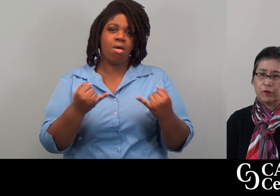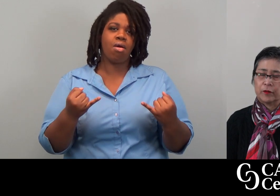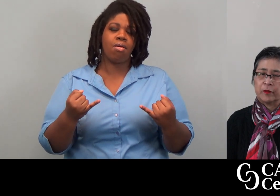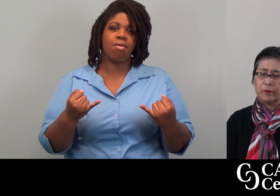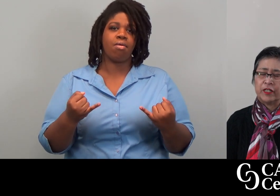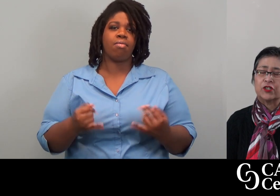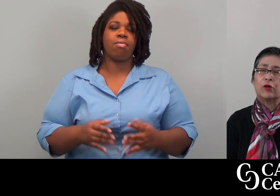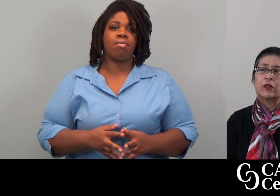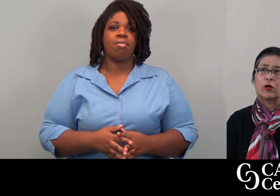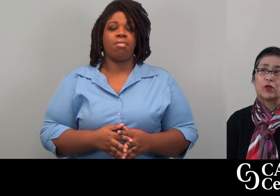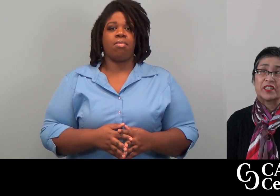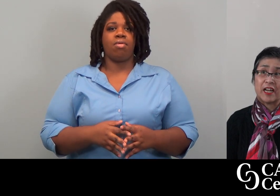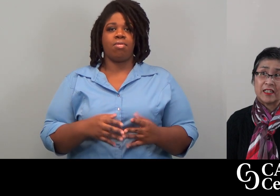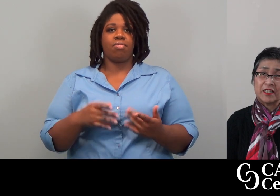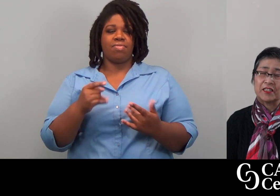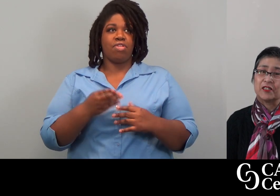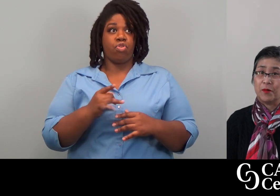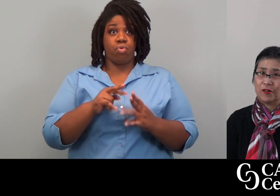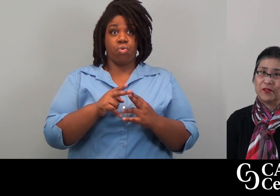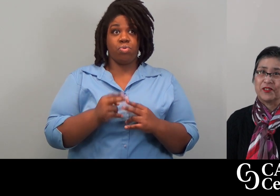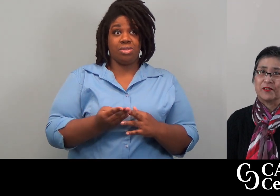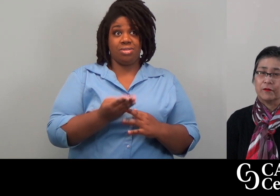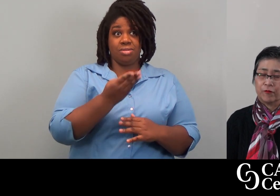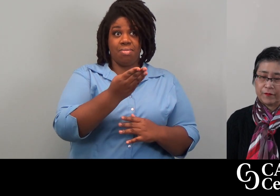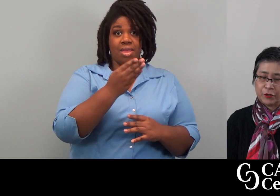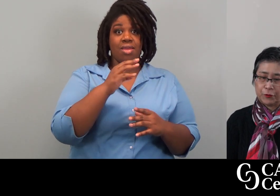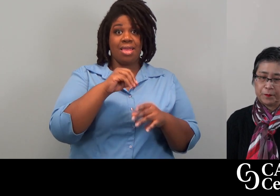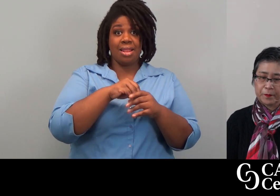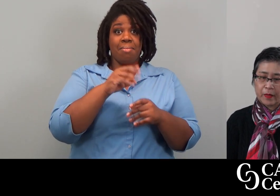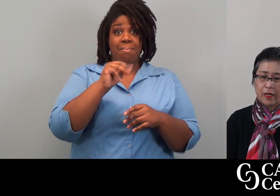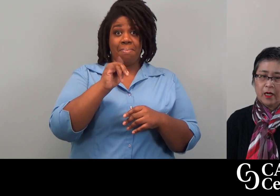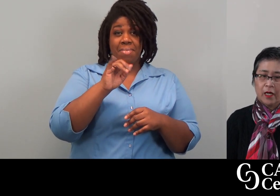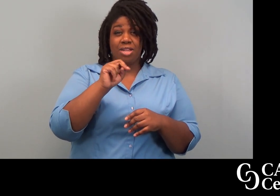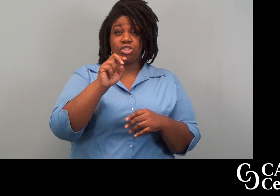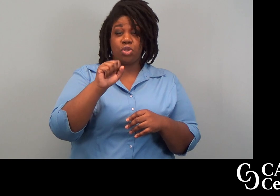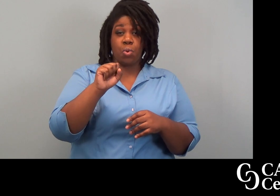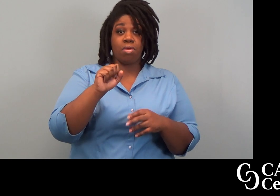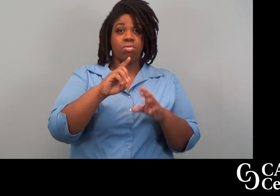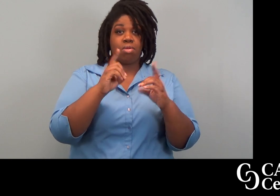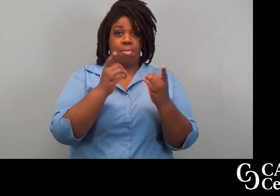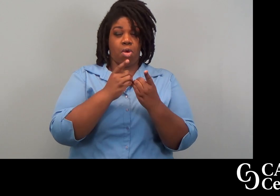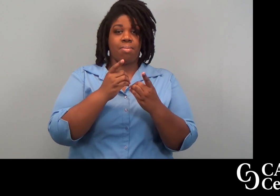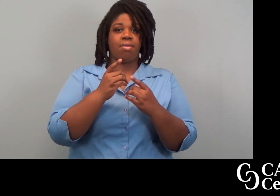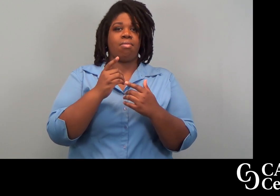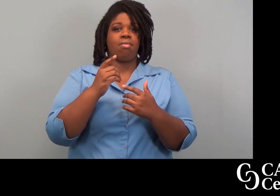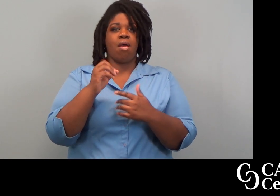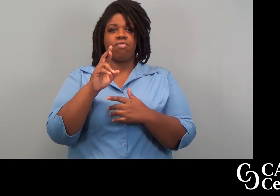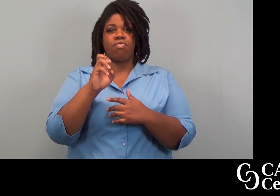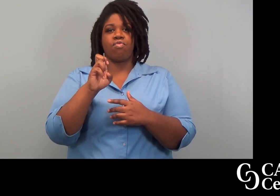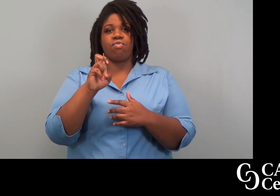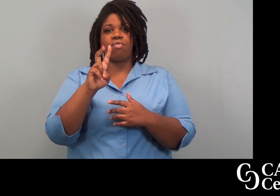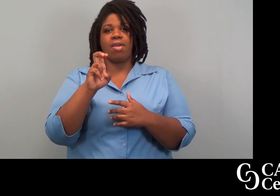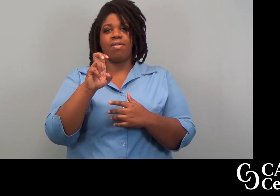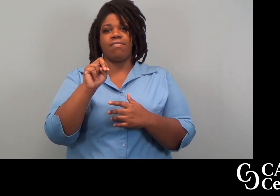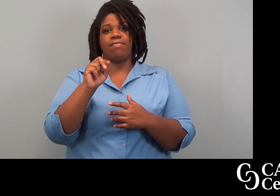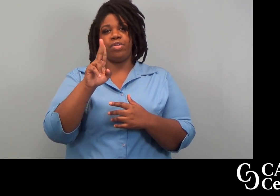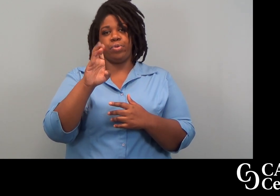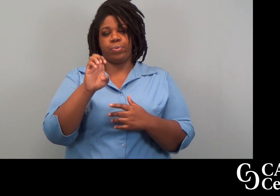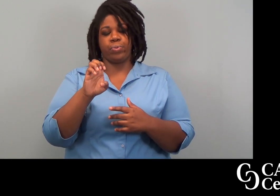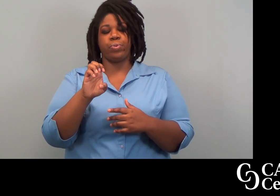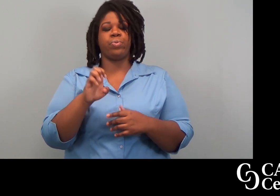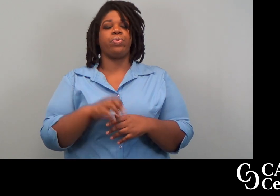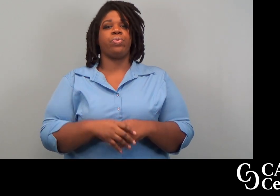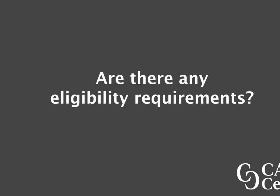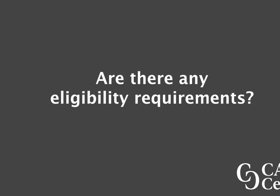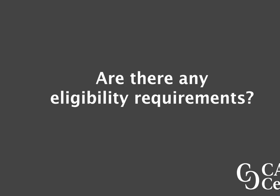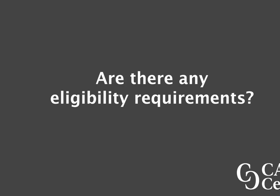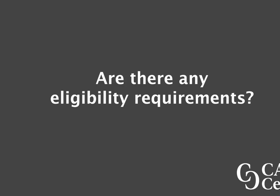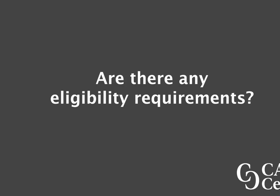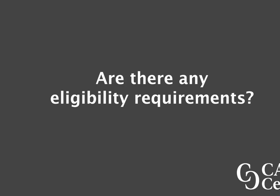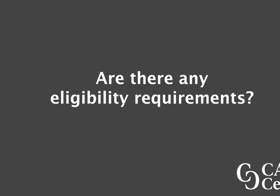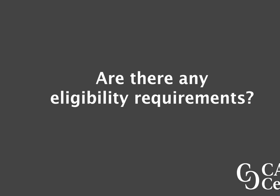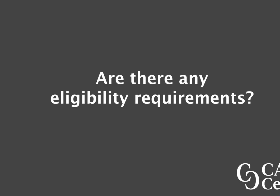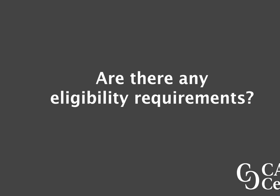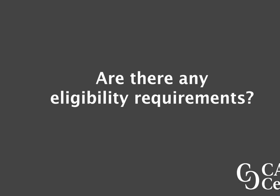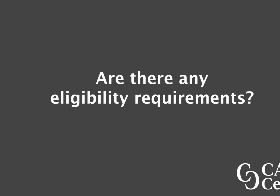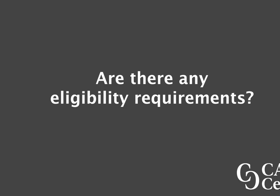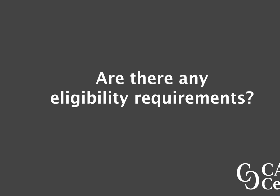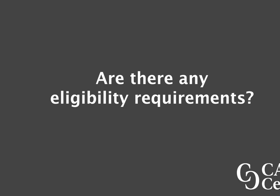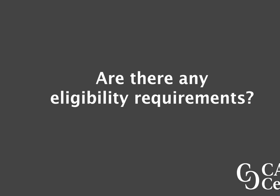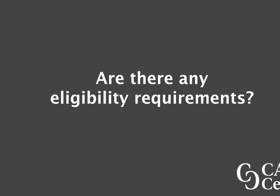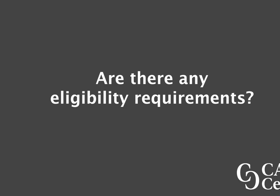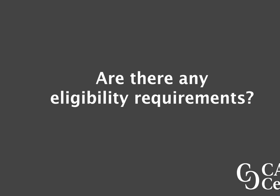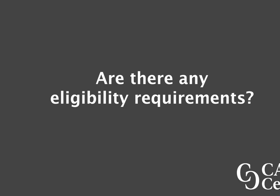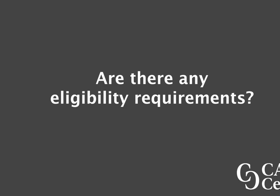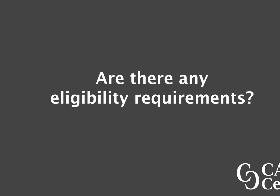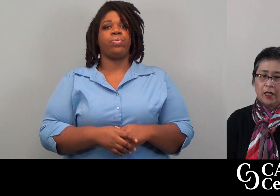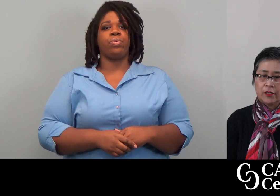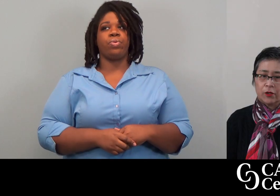or Minnesota or Wisconsin Departments of Revenue.